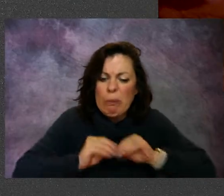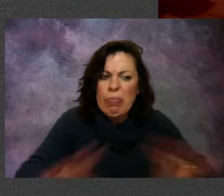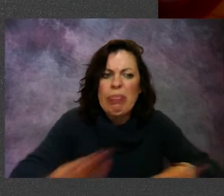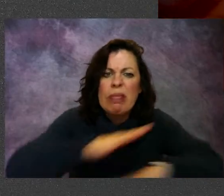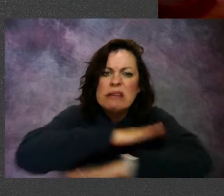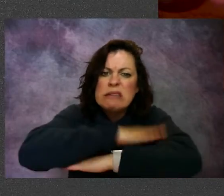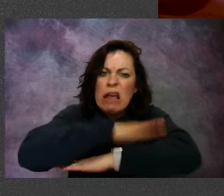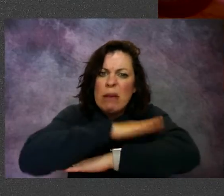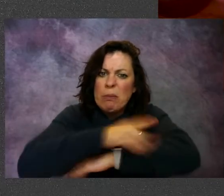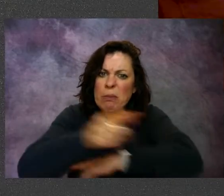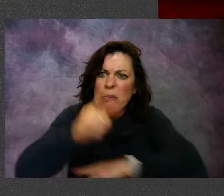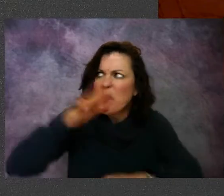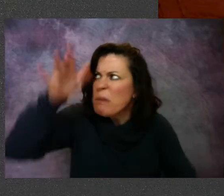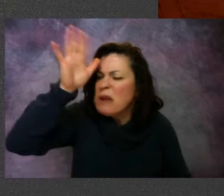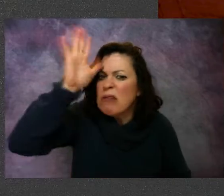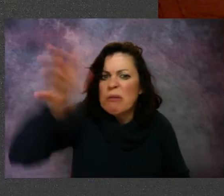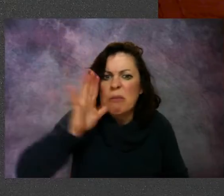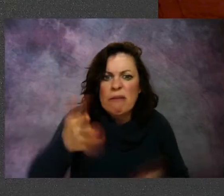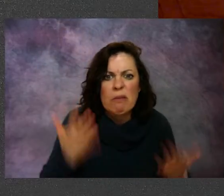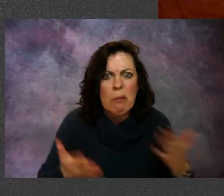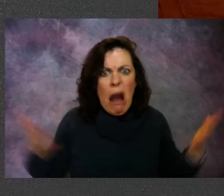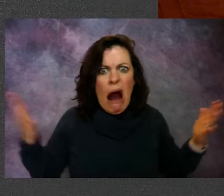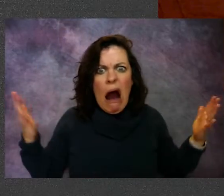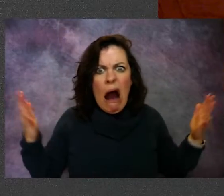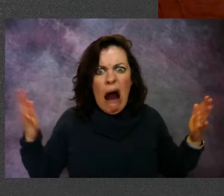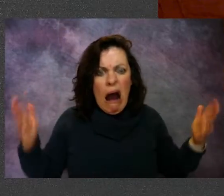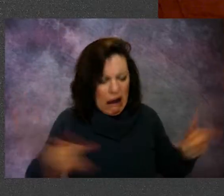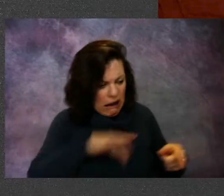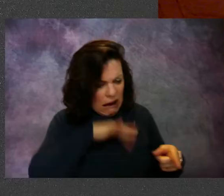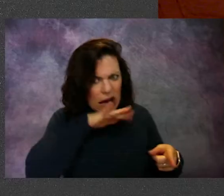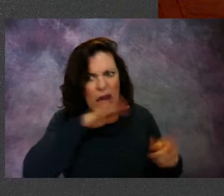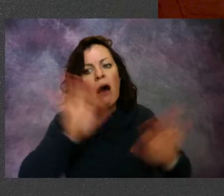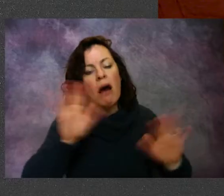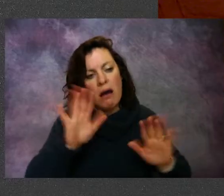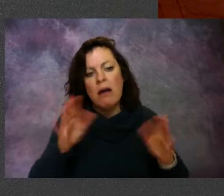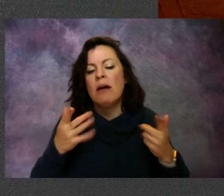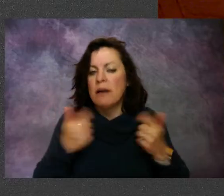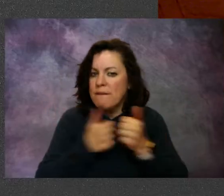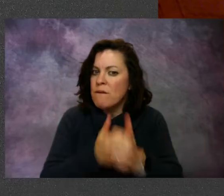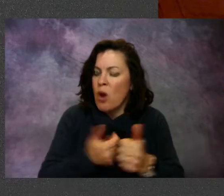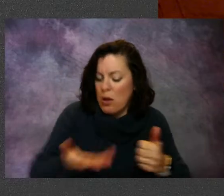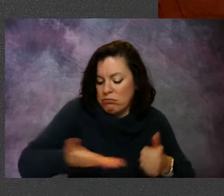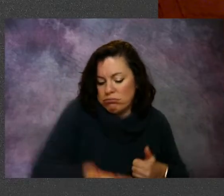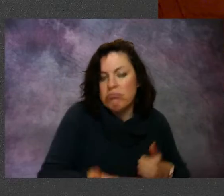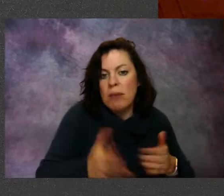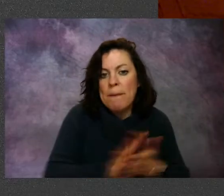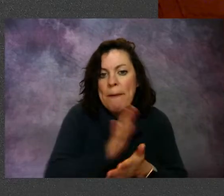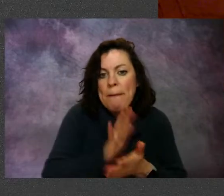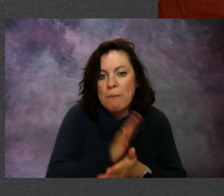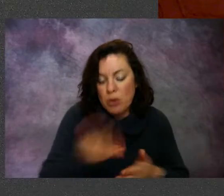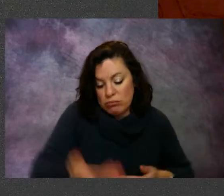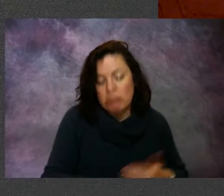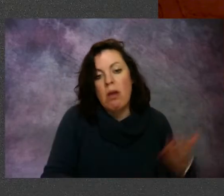Then, we are going to do our green around the edge here. Our green.